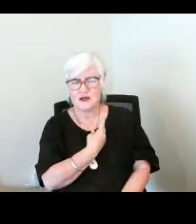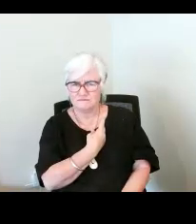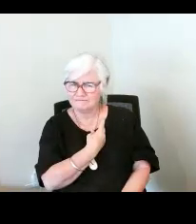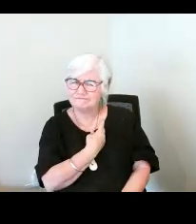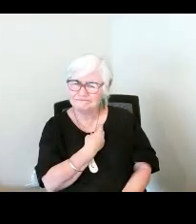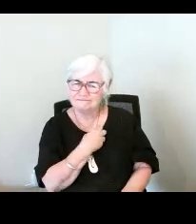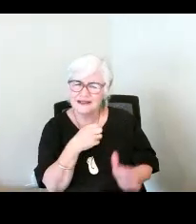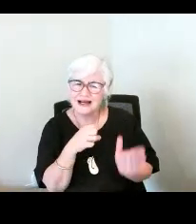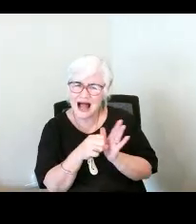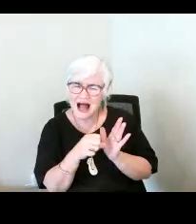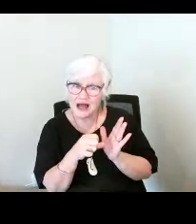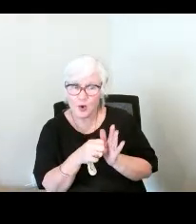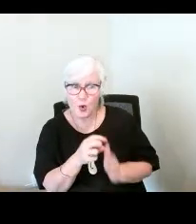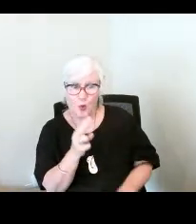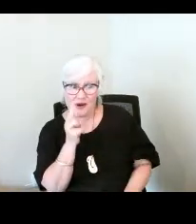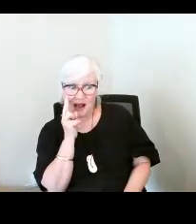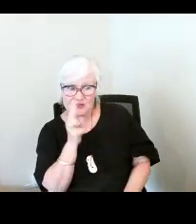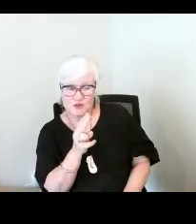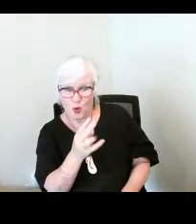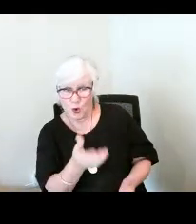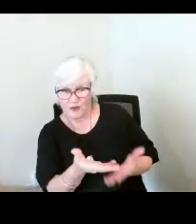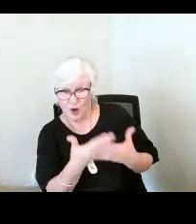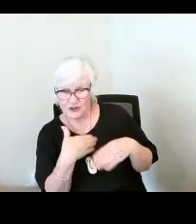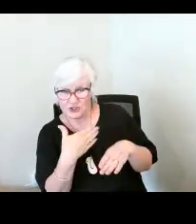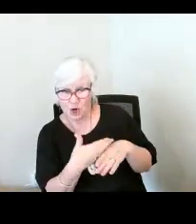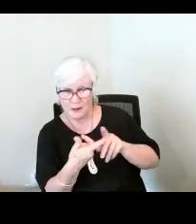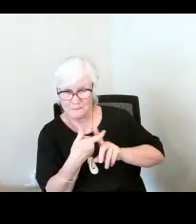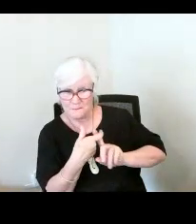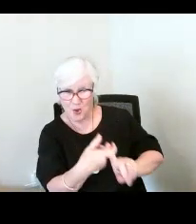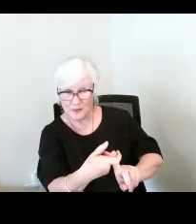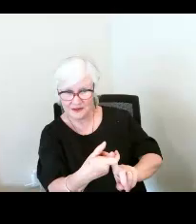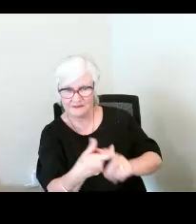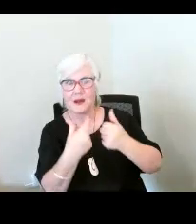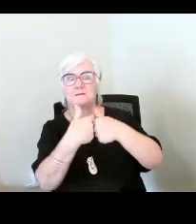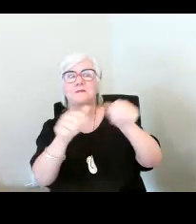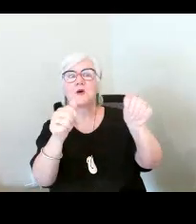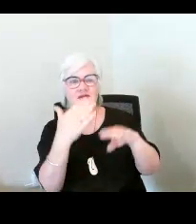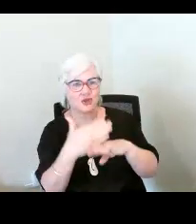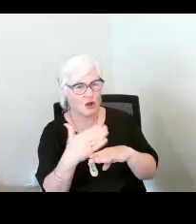word ‘permanent’ in black and white, in the e-mail saying I got the job, it was the best feeling,